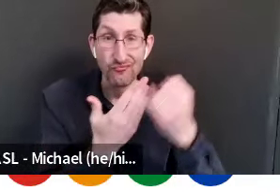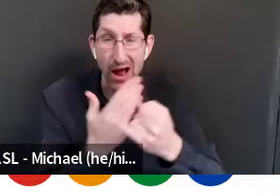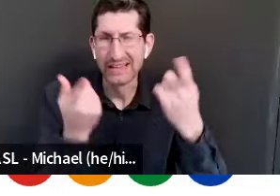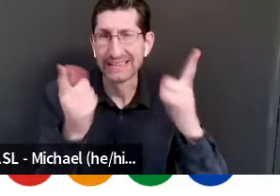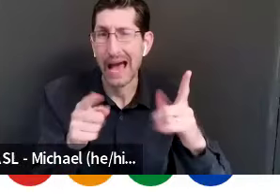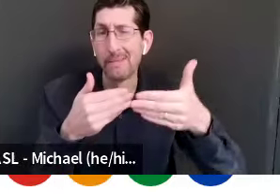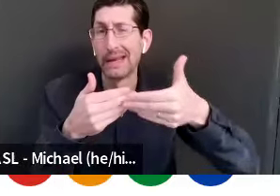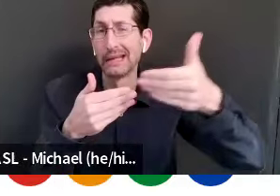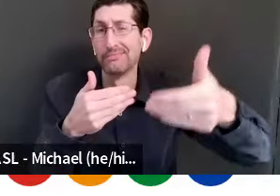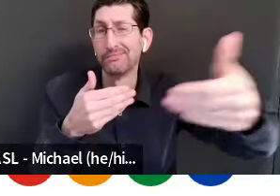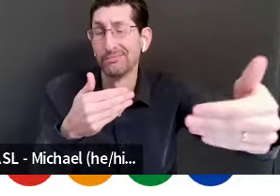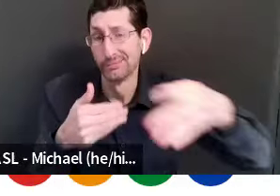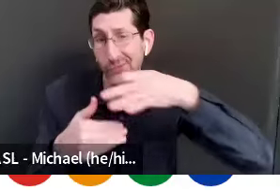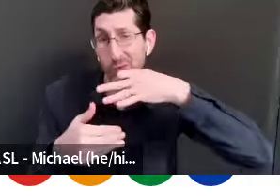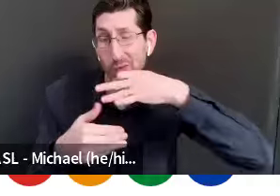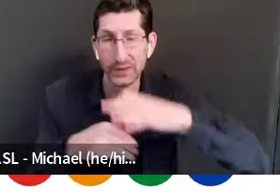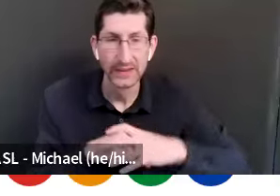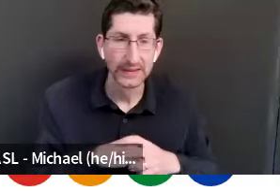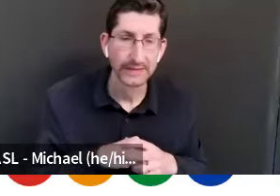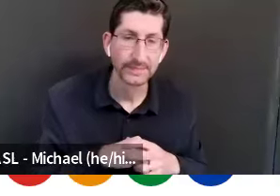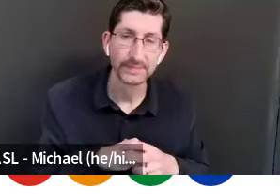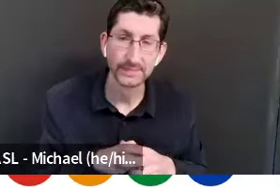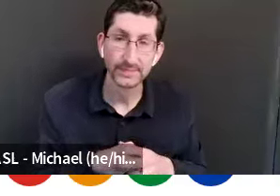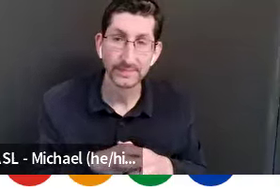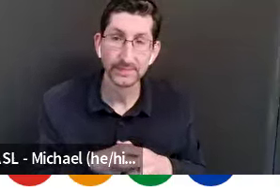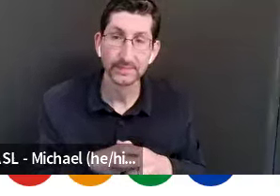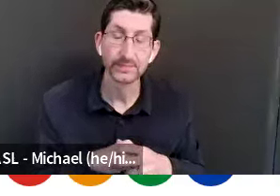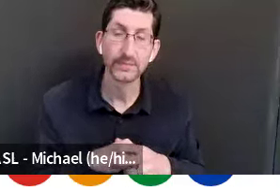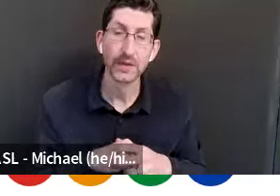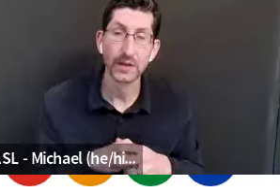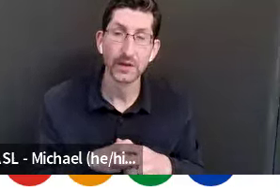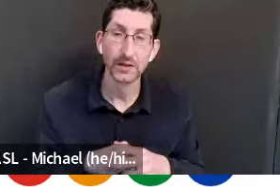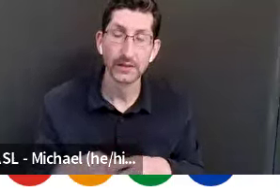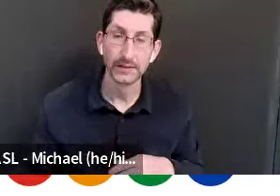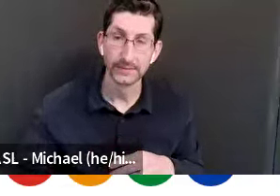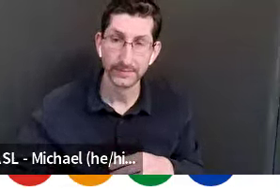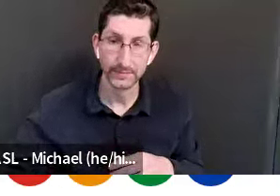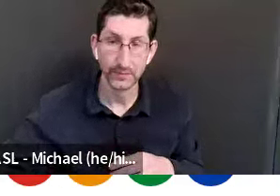PROJECTS IN THE PIPELINE.